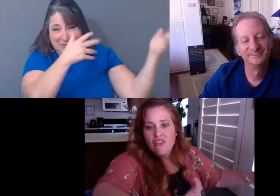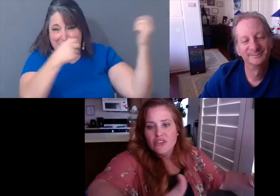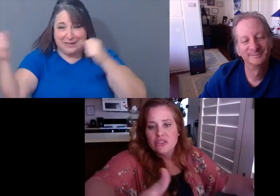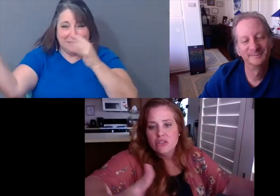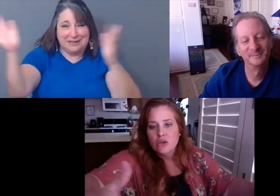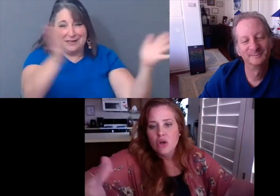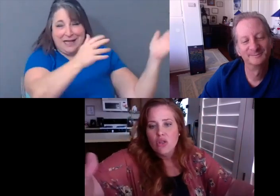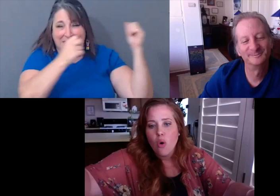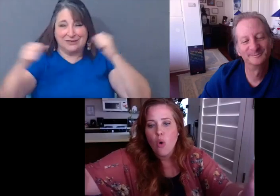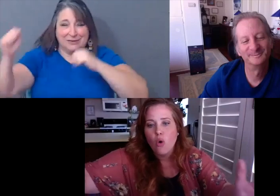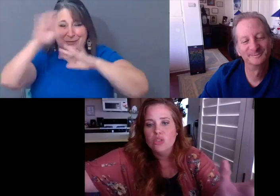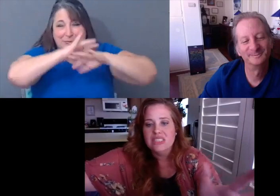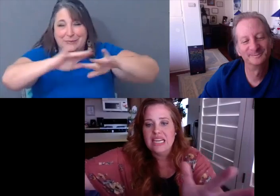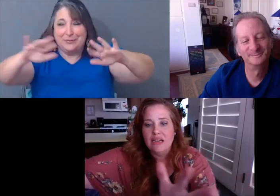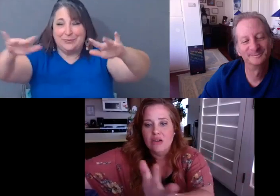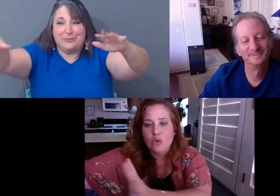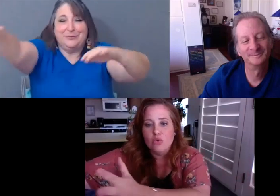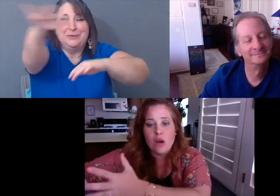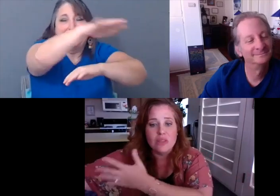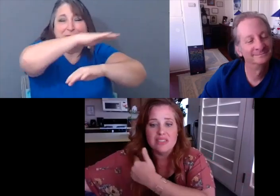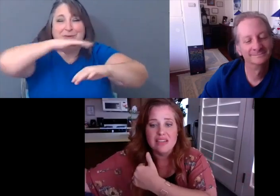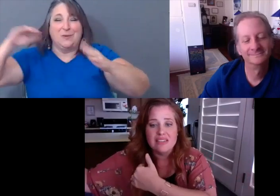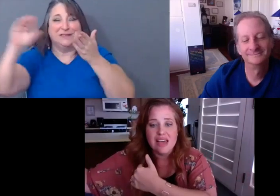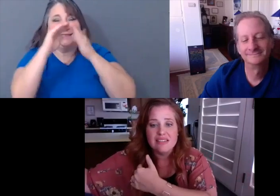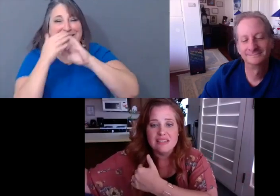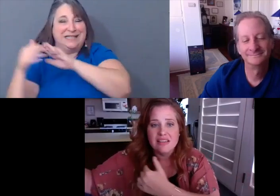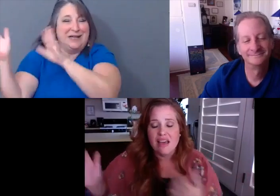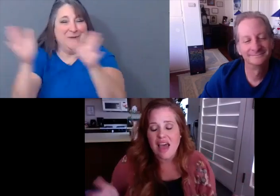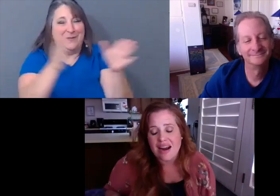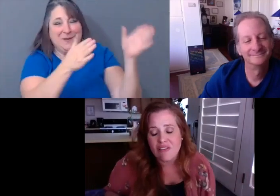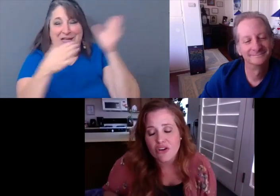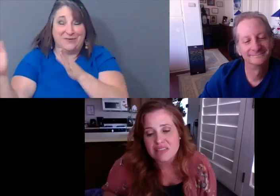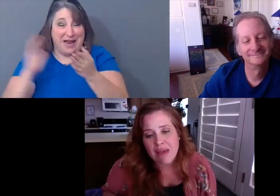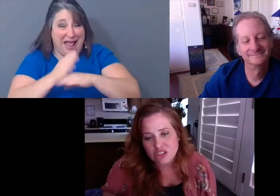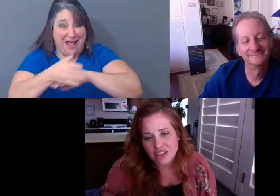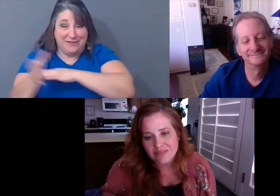covers the whole city right when the sun sets. And I've heard it's magic,